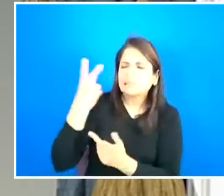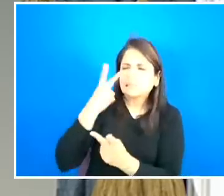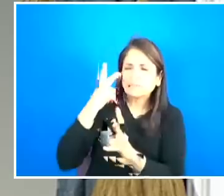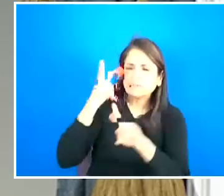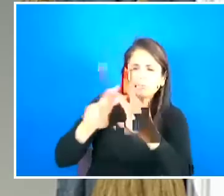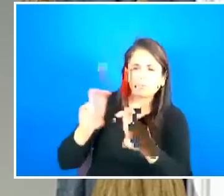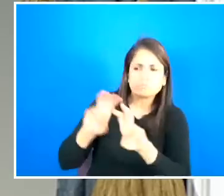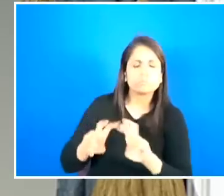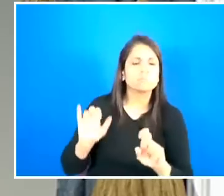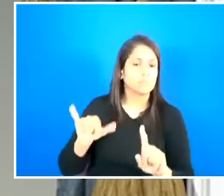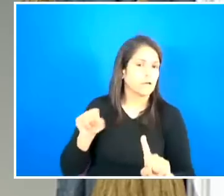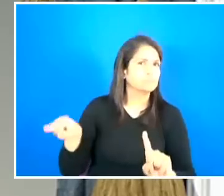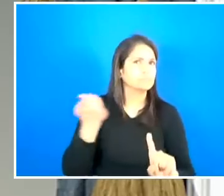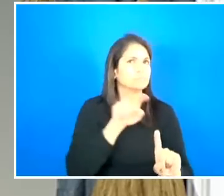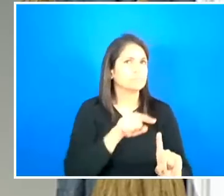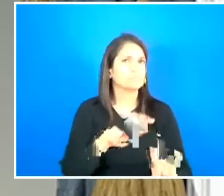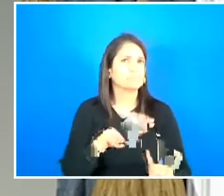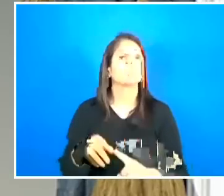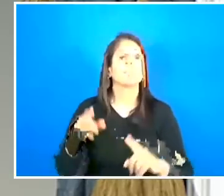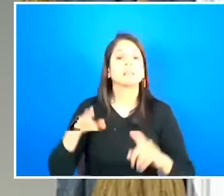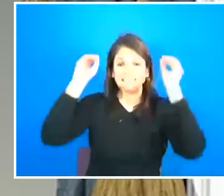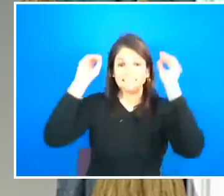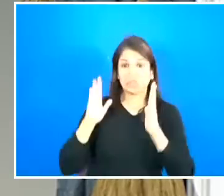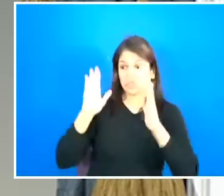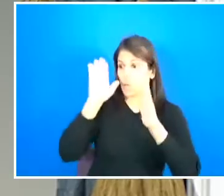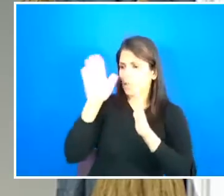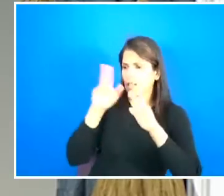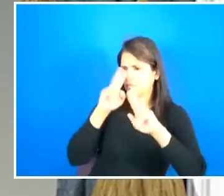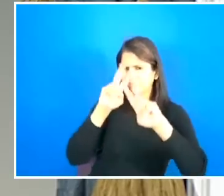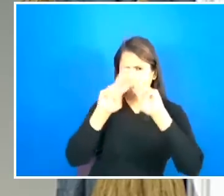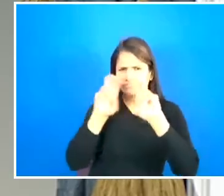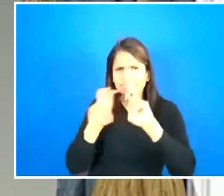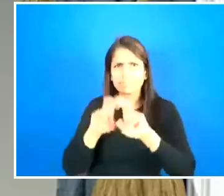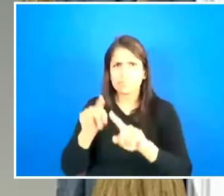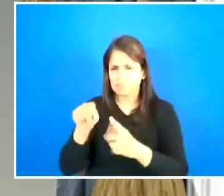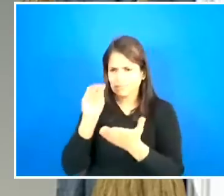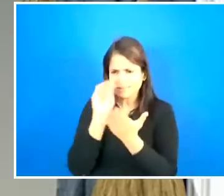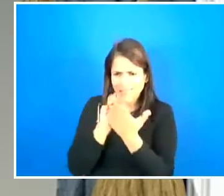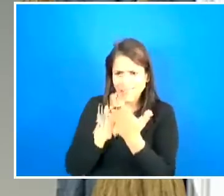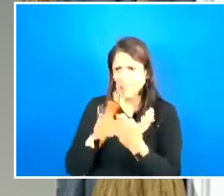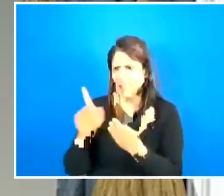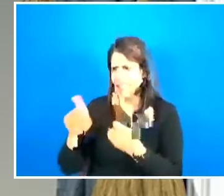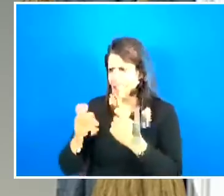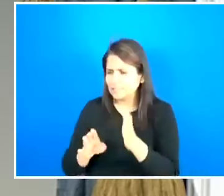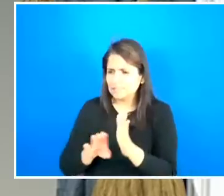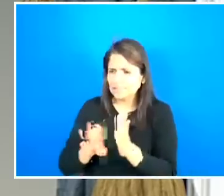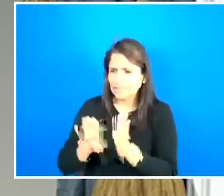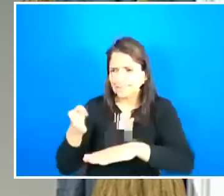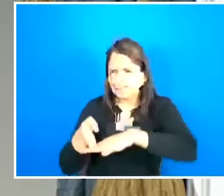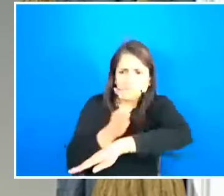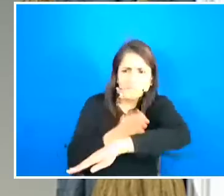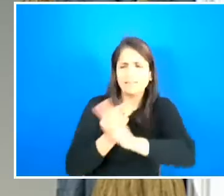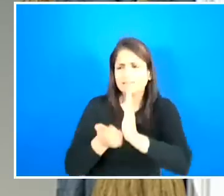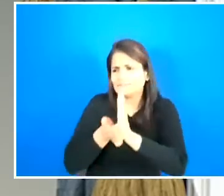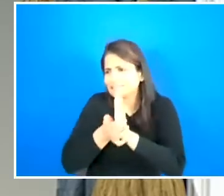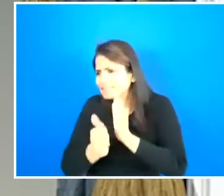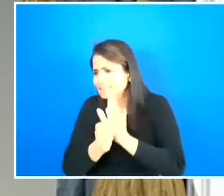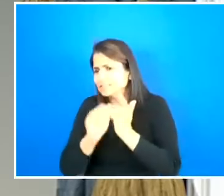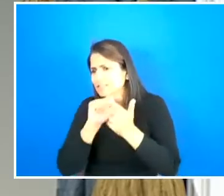SO IN PROGRESS KA DENOTE TO THE SYSTEM THAT THESE ARE THE STUDENTS